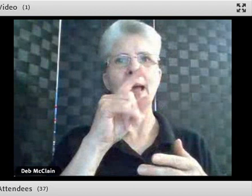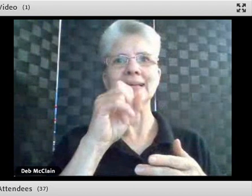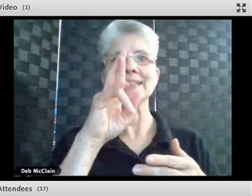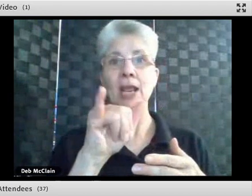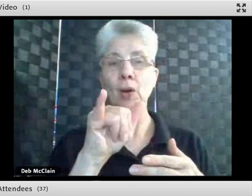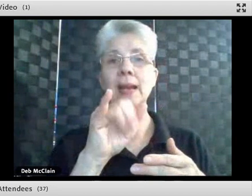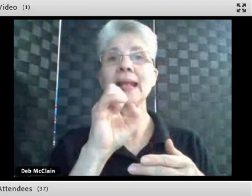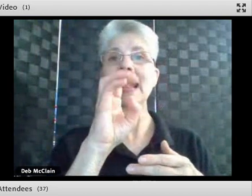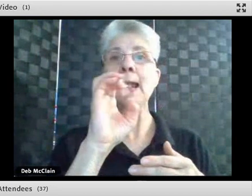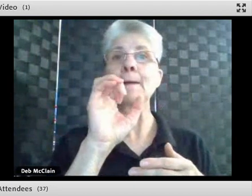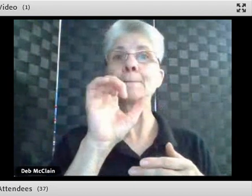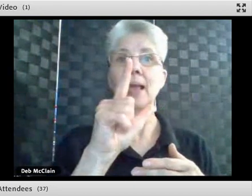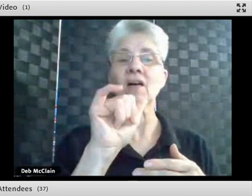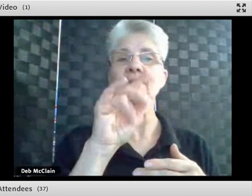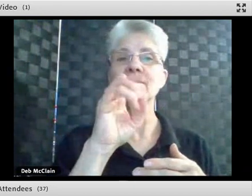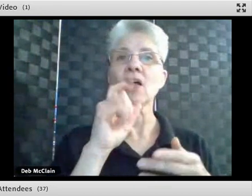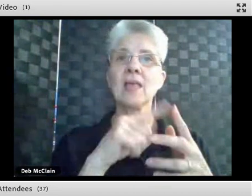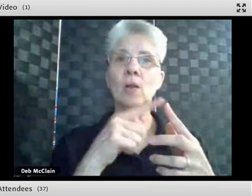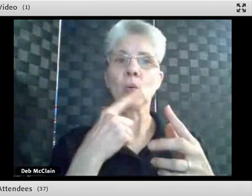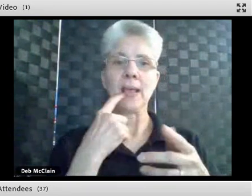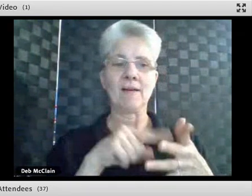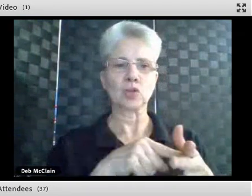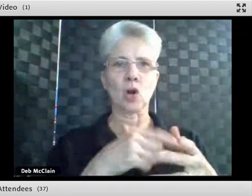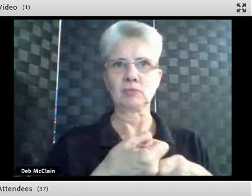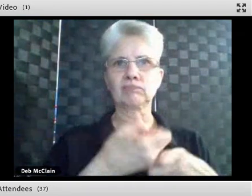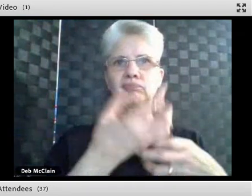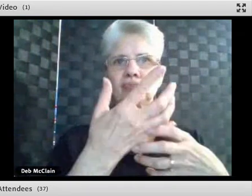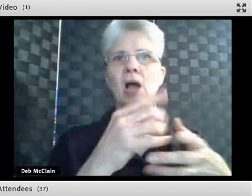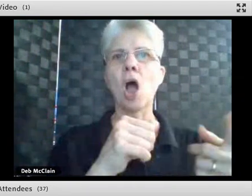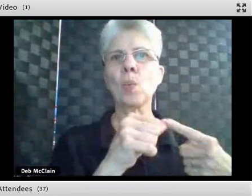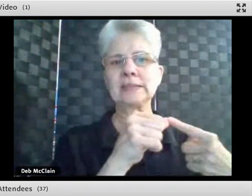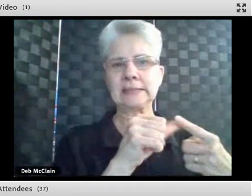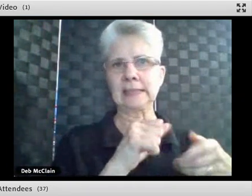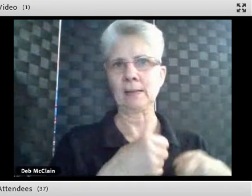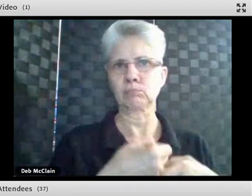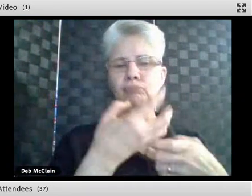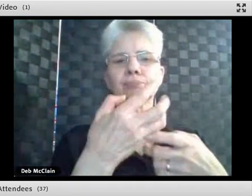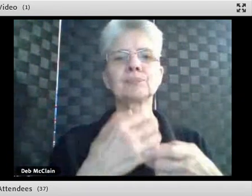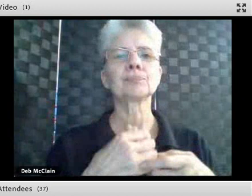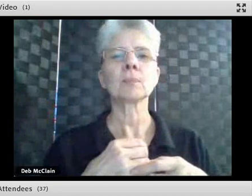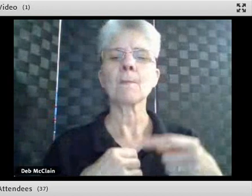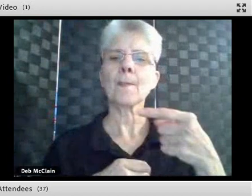that we may have gotten out of the system originally. I also just wanted to touch